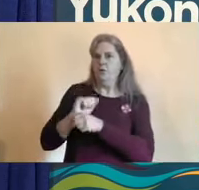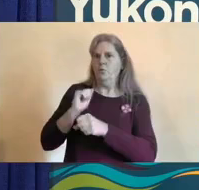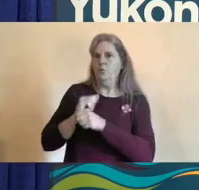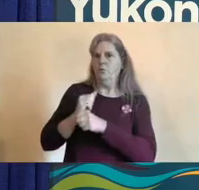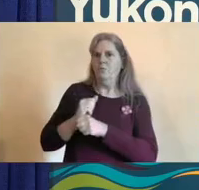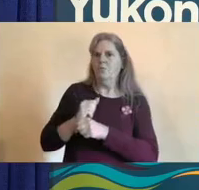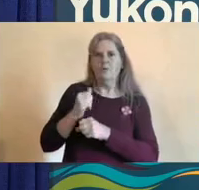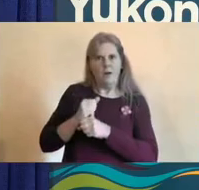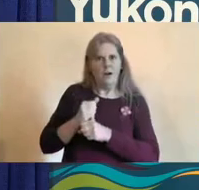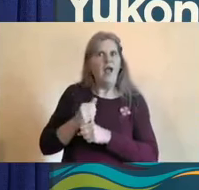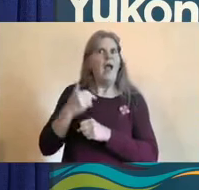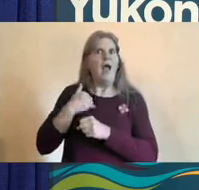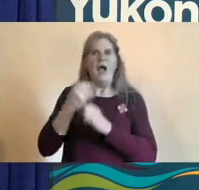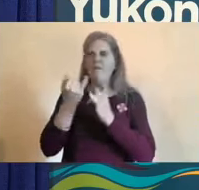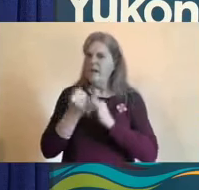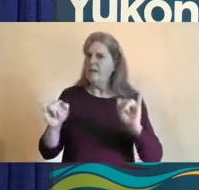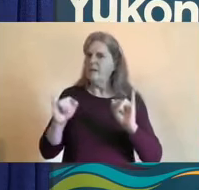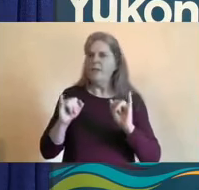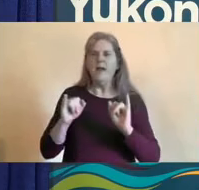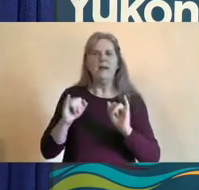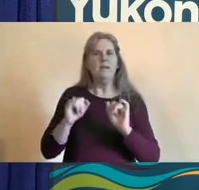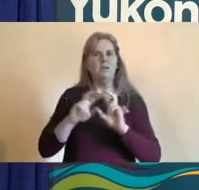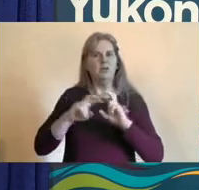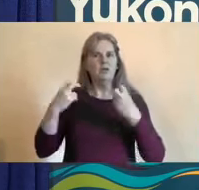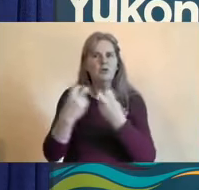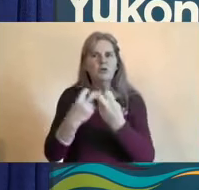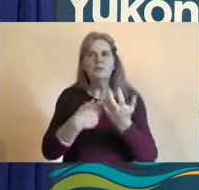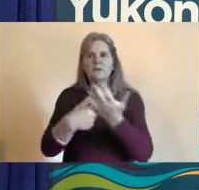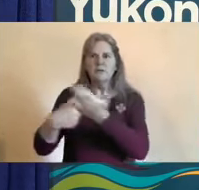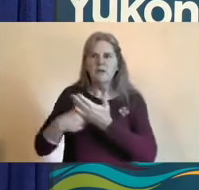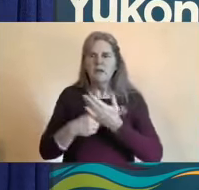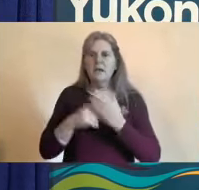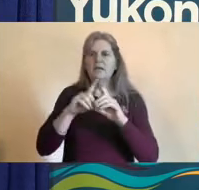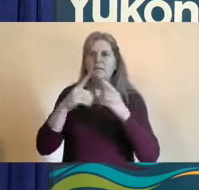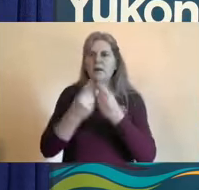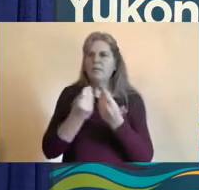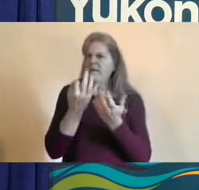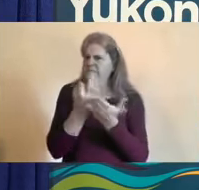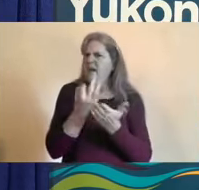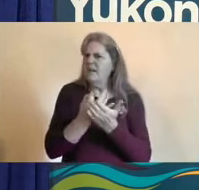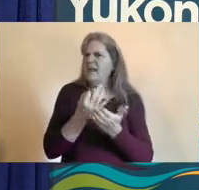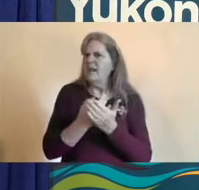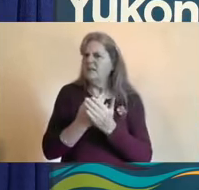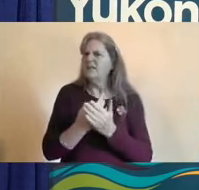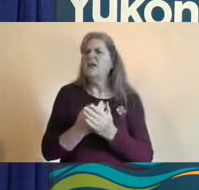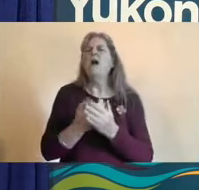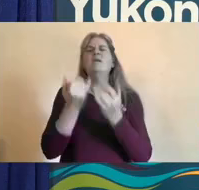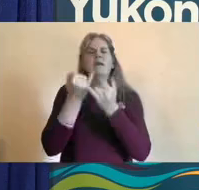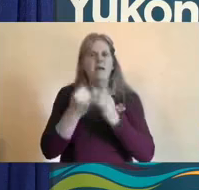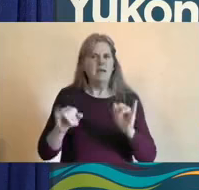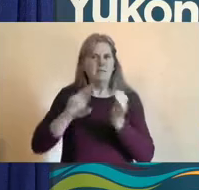from the independent panel. In our Department of Finance. We have an independent review when it comes to health and